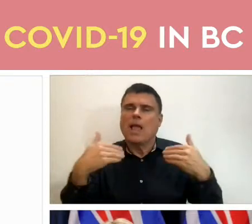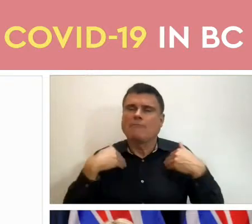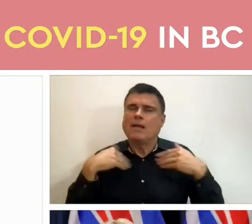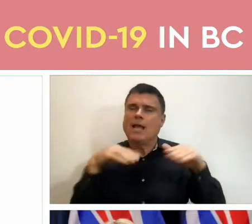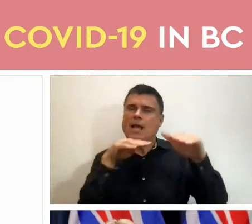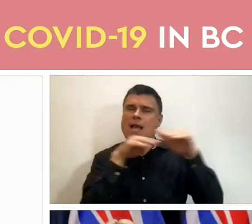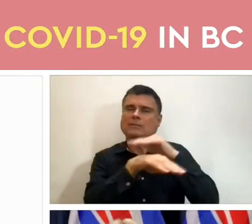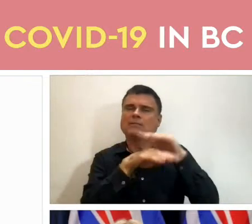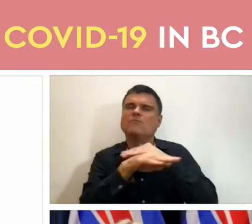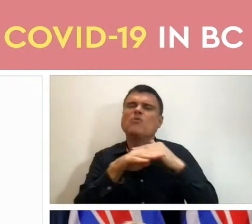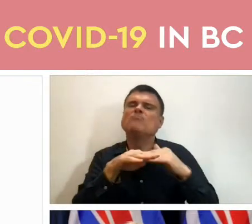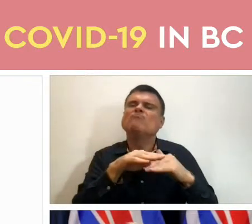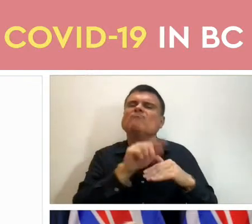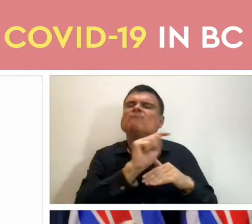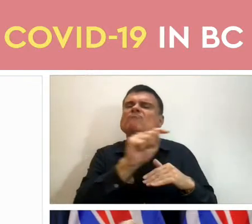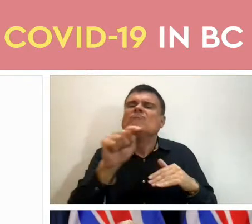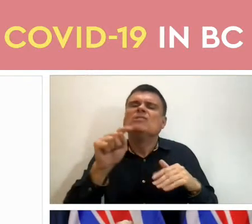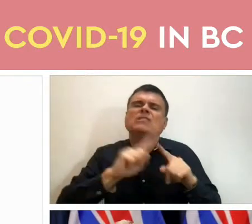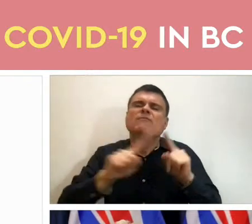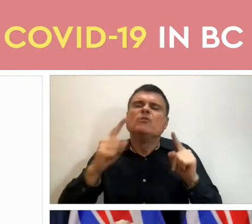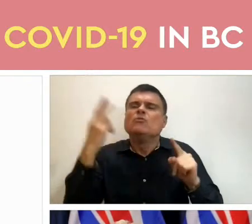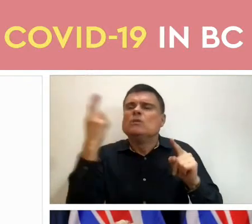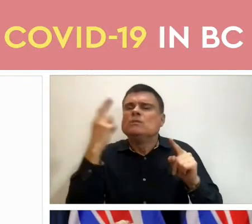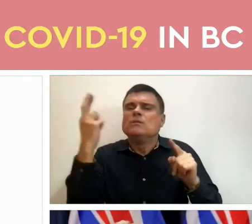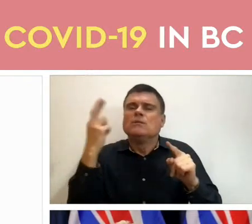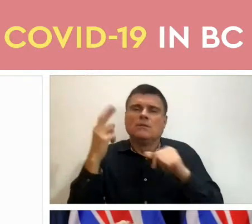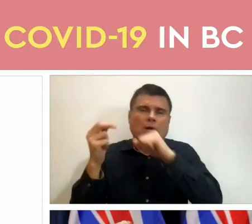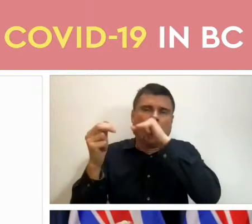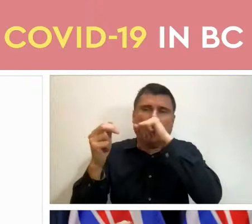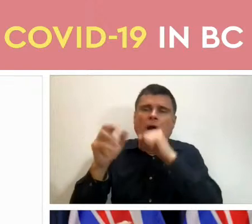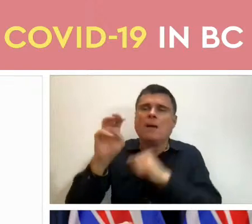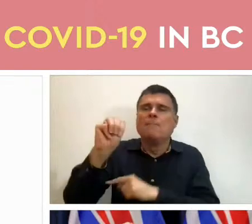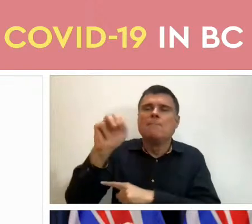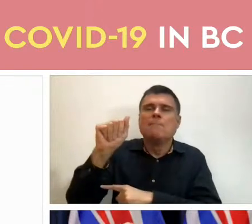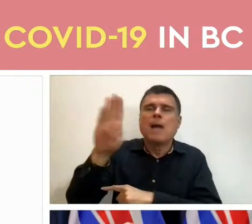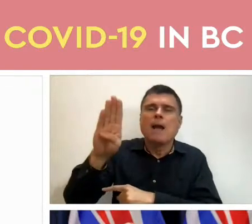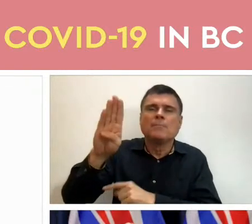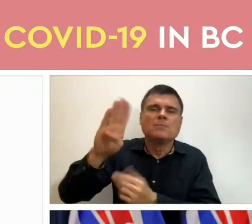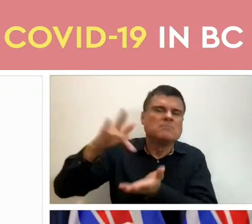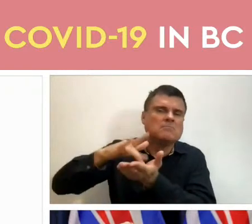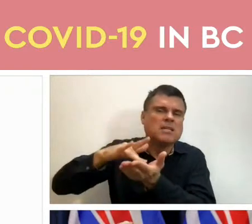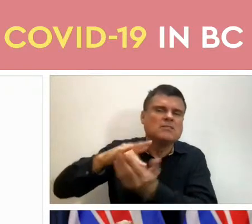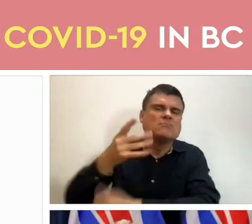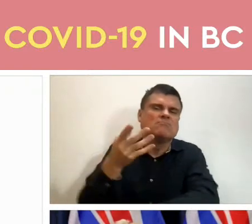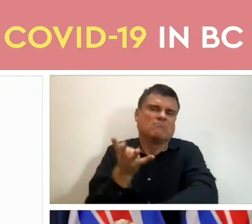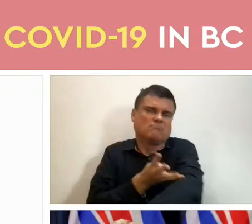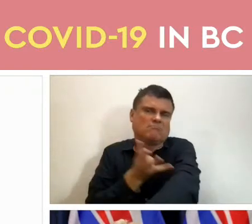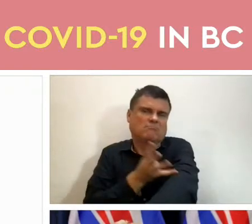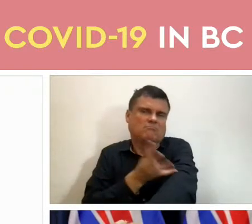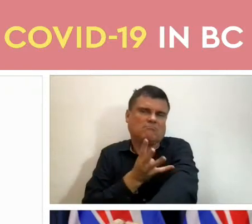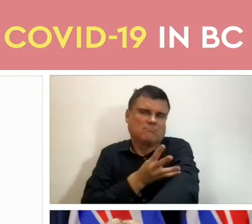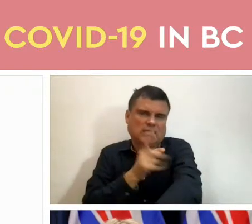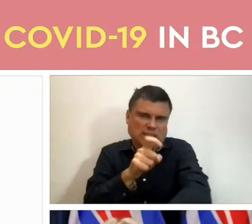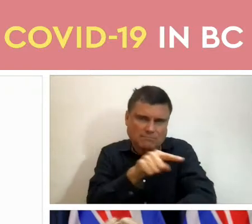other monoclonal antibodies that are effective against this strain. We will continue to expand our